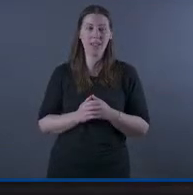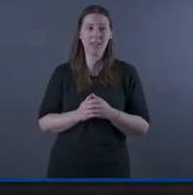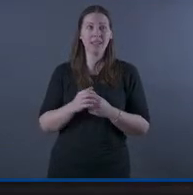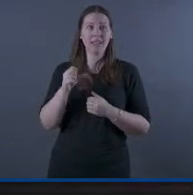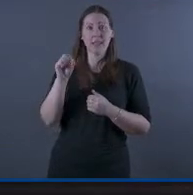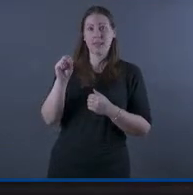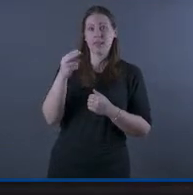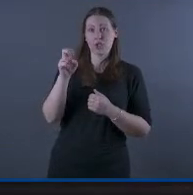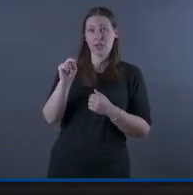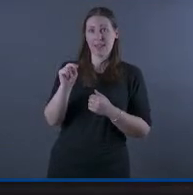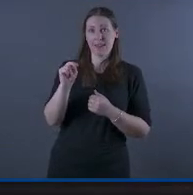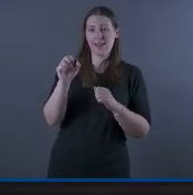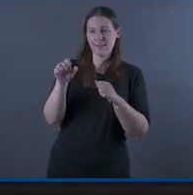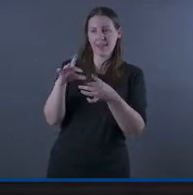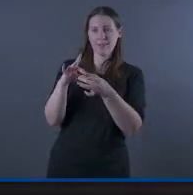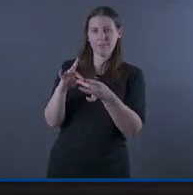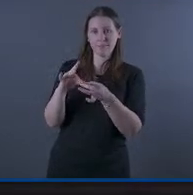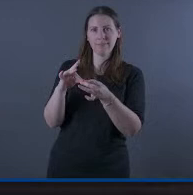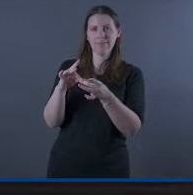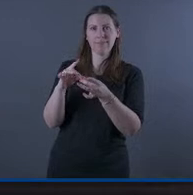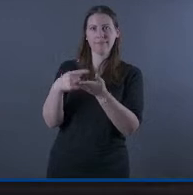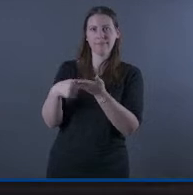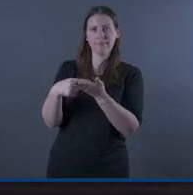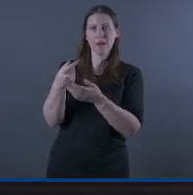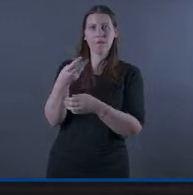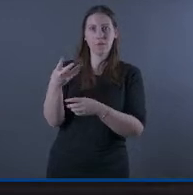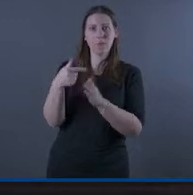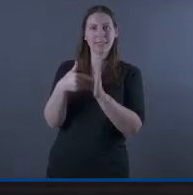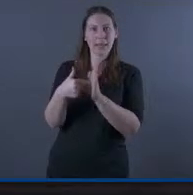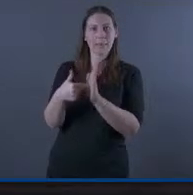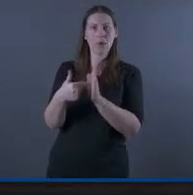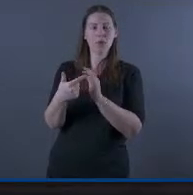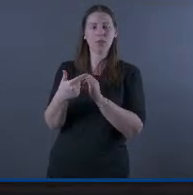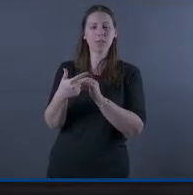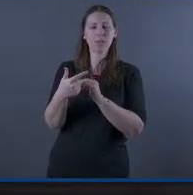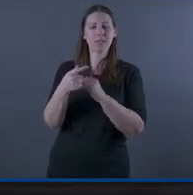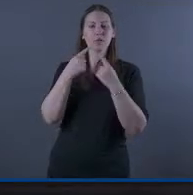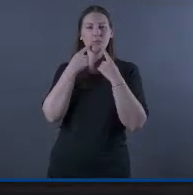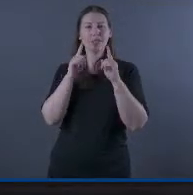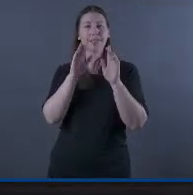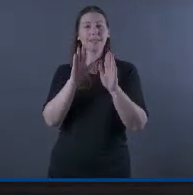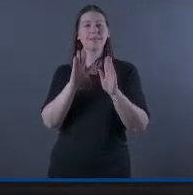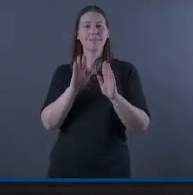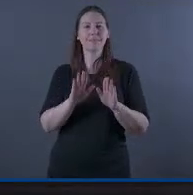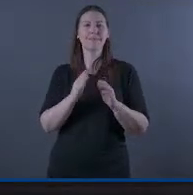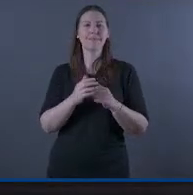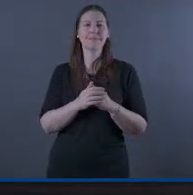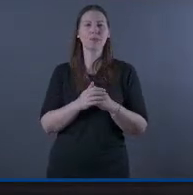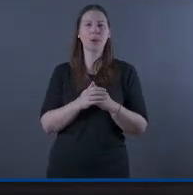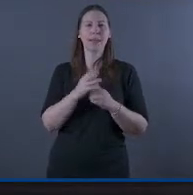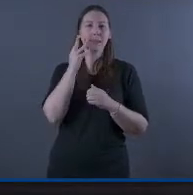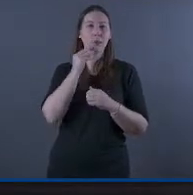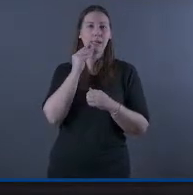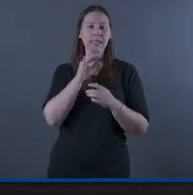that our community vaccination clinic where we've had some real successes in connecting with helpers and giving some options